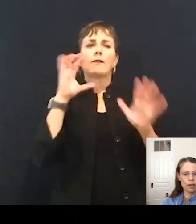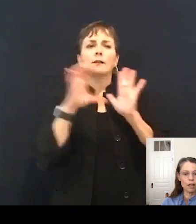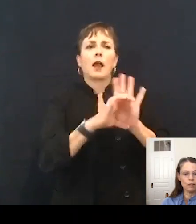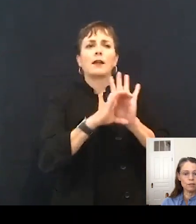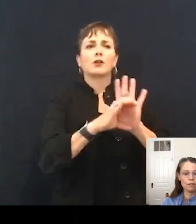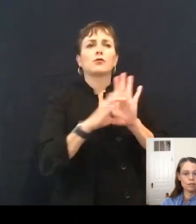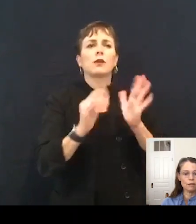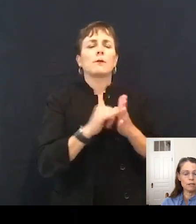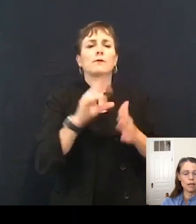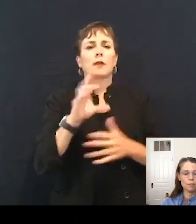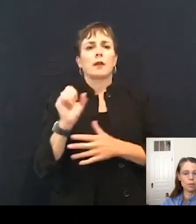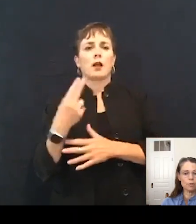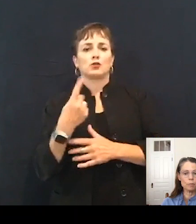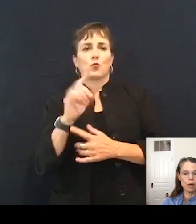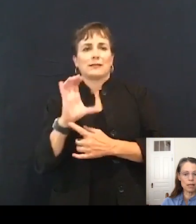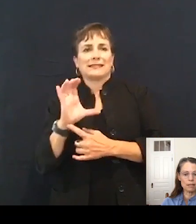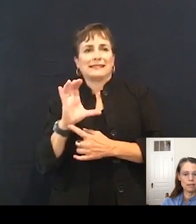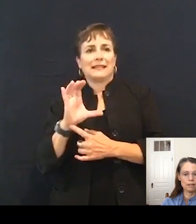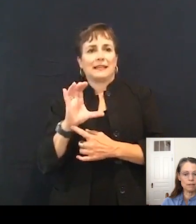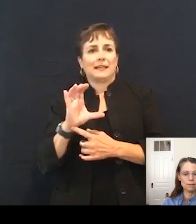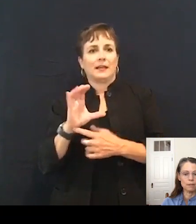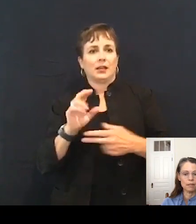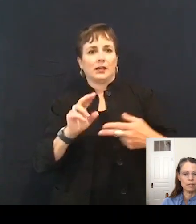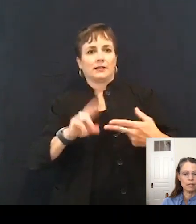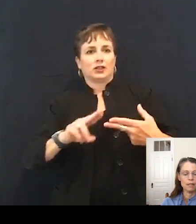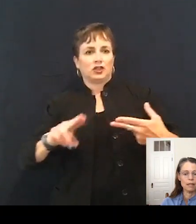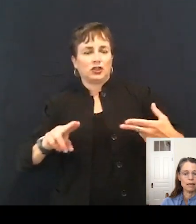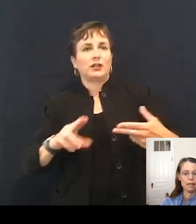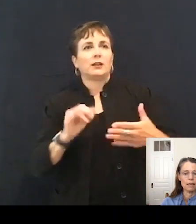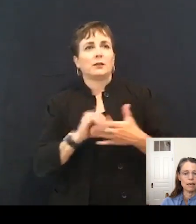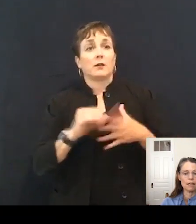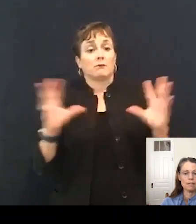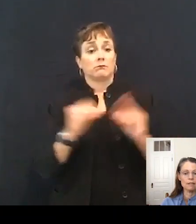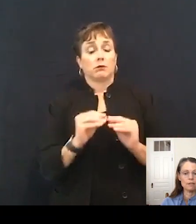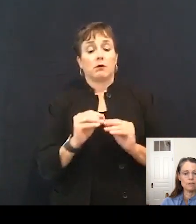which are the colored numbered boxes.